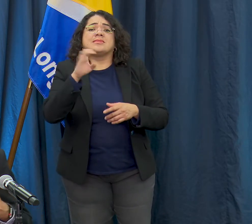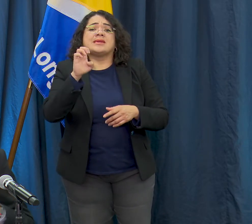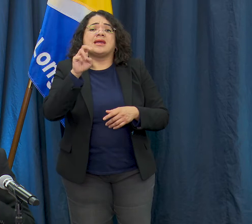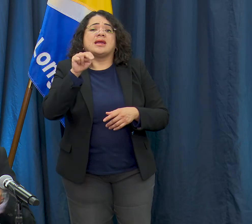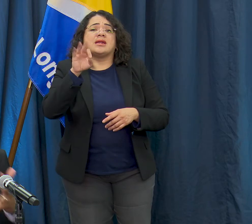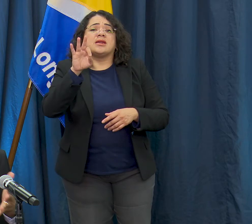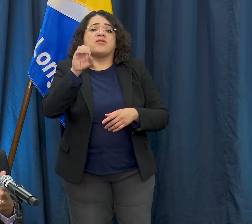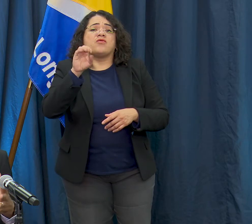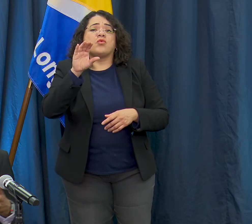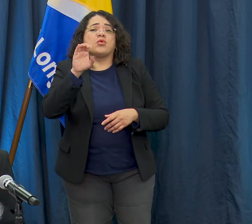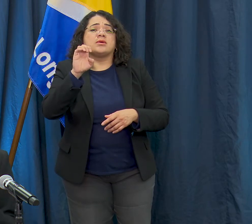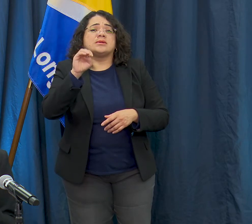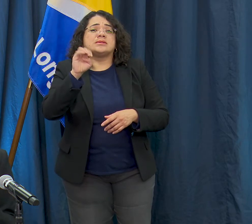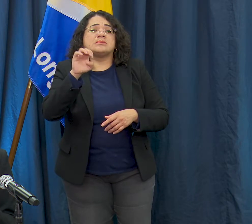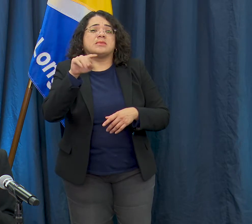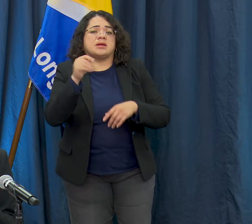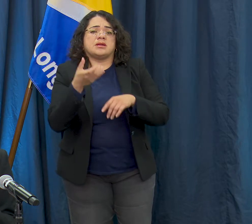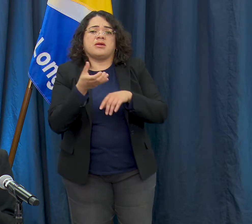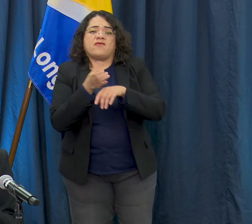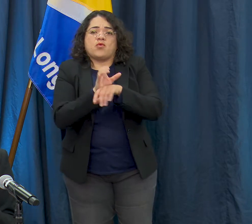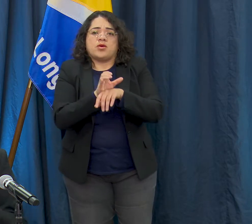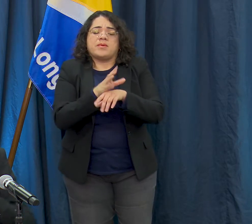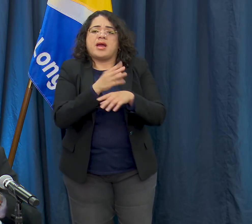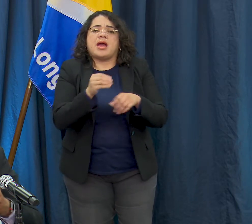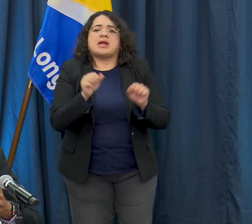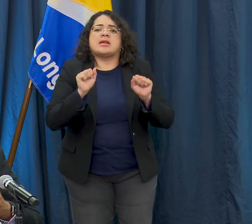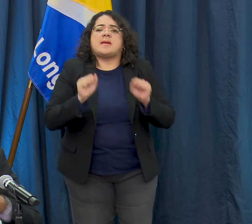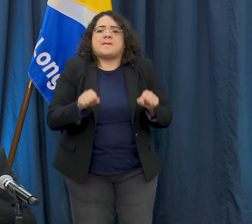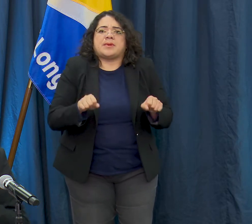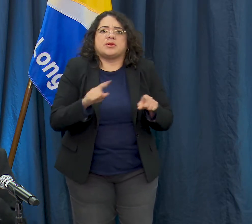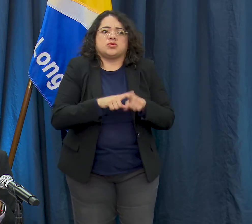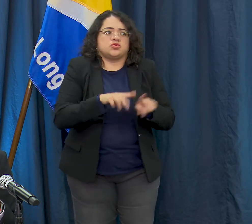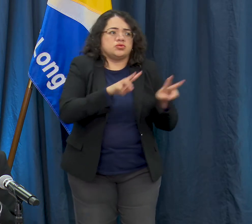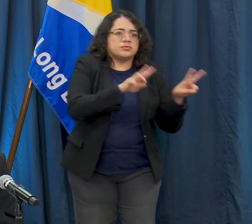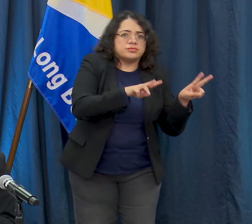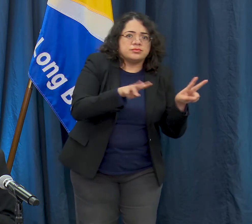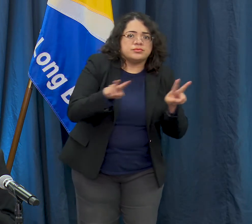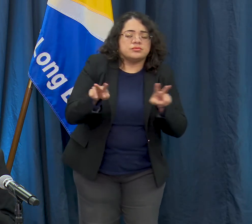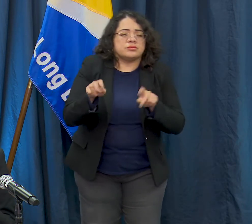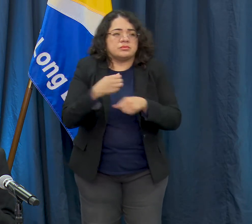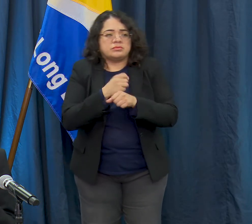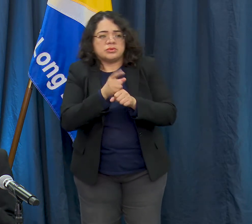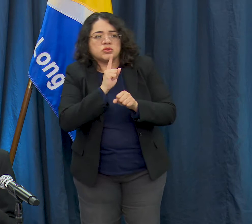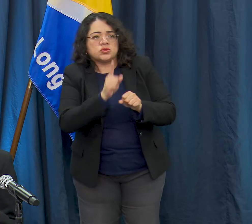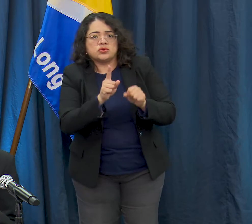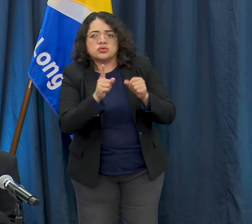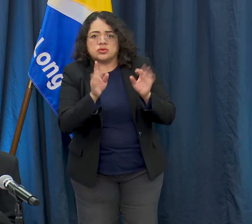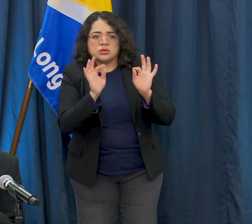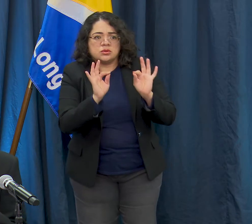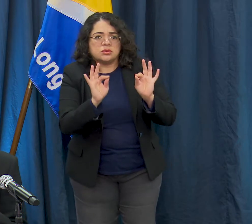there's capacity to monitor and kind of patrol everything and so the decision